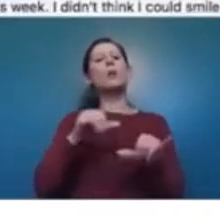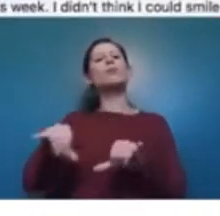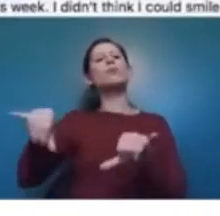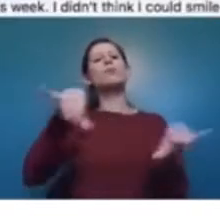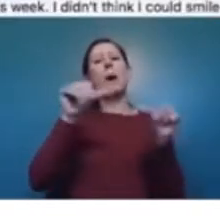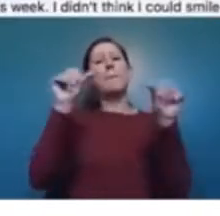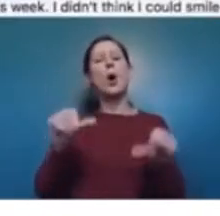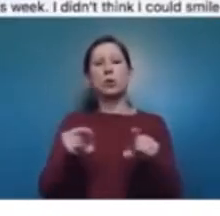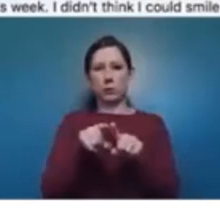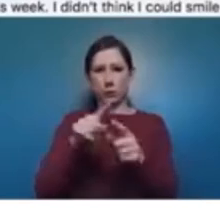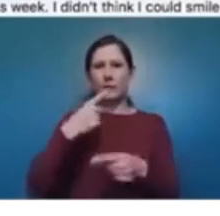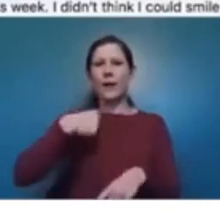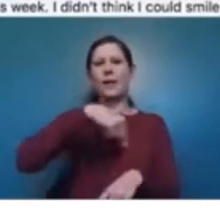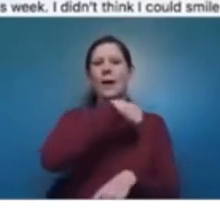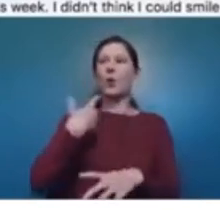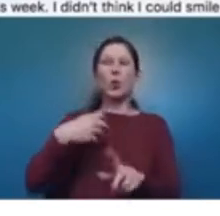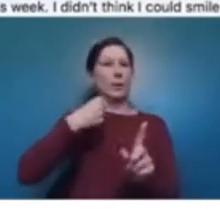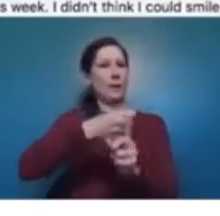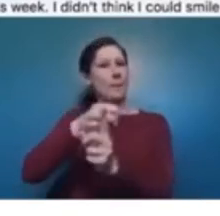posts also tell us that we're having an impact.